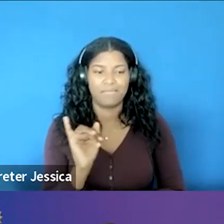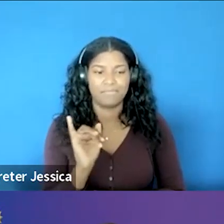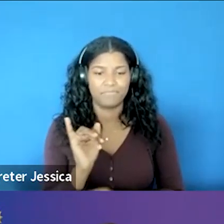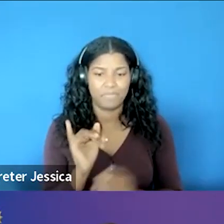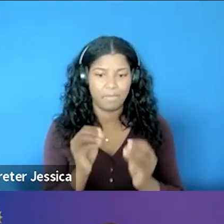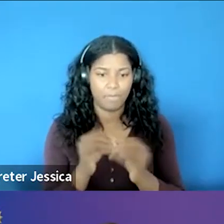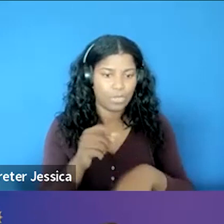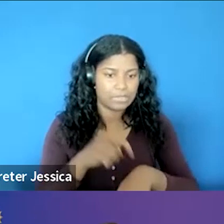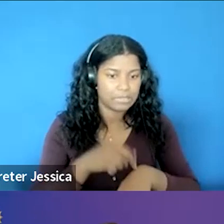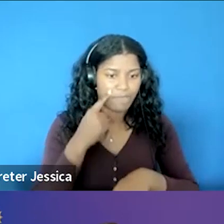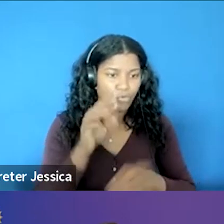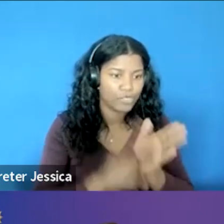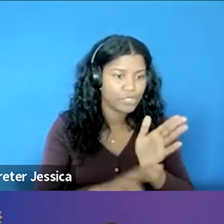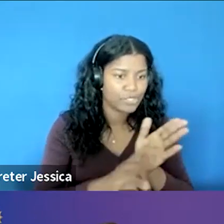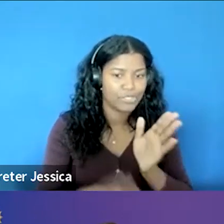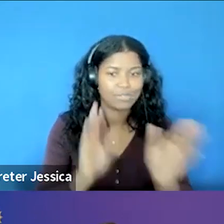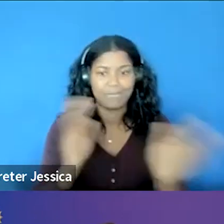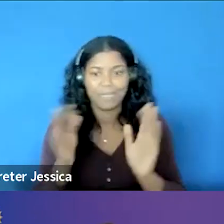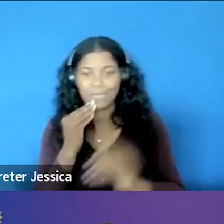than I'd had at home for many years.